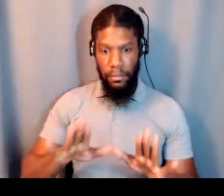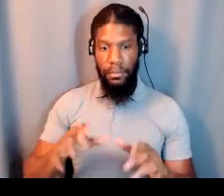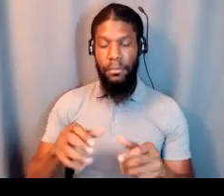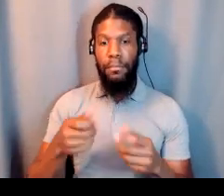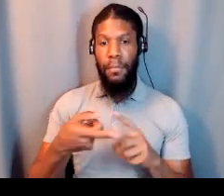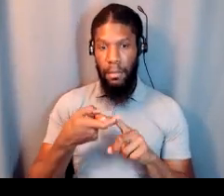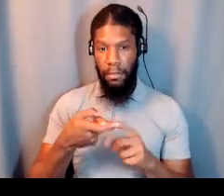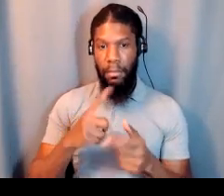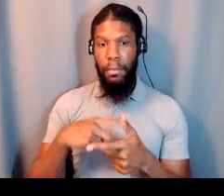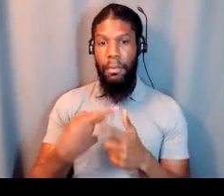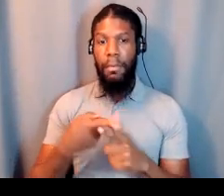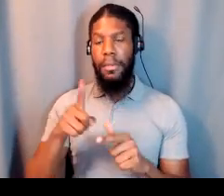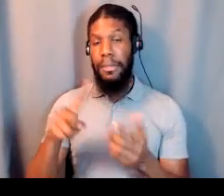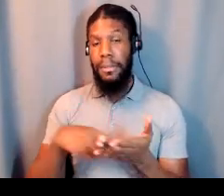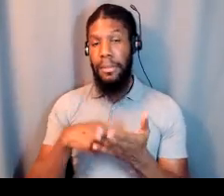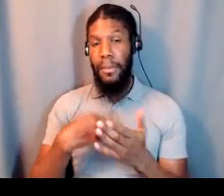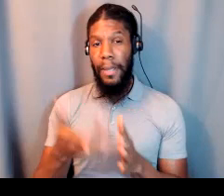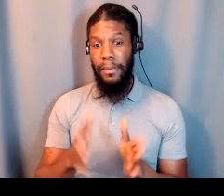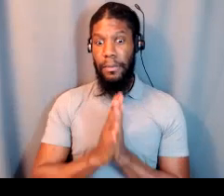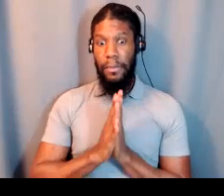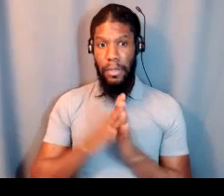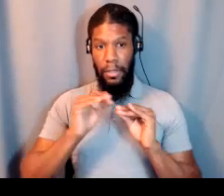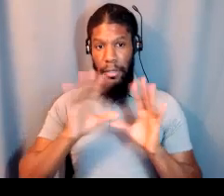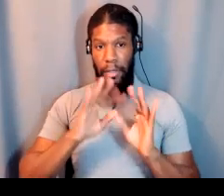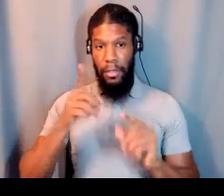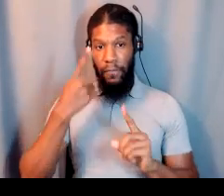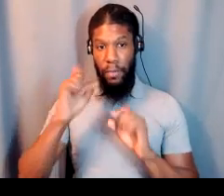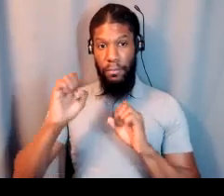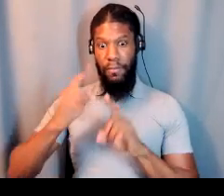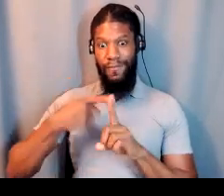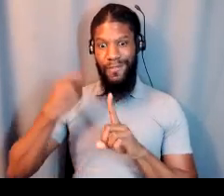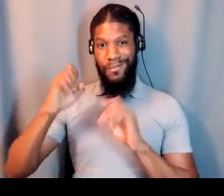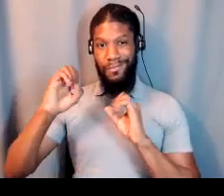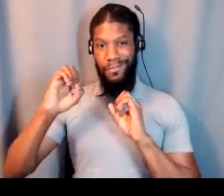and ask for clarification. However, in Suhr-Sytsma and Brown s case,